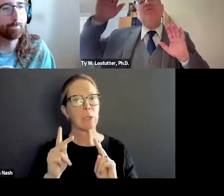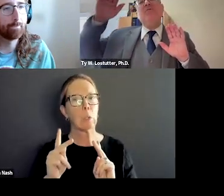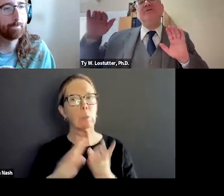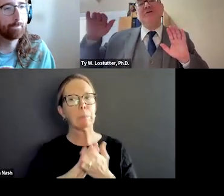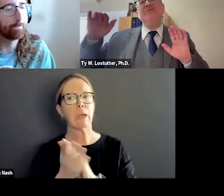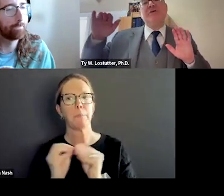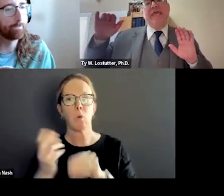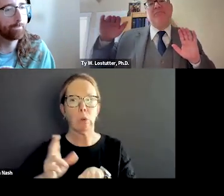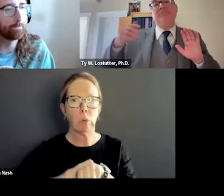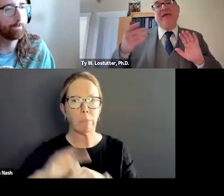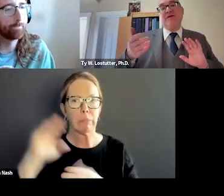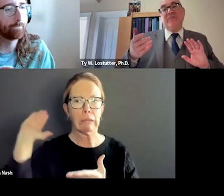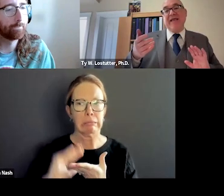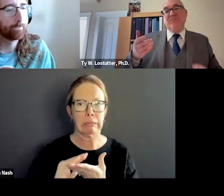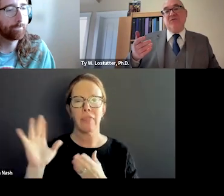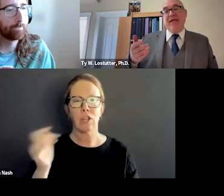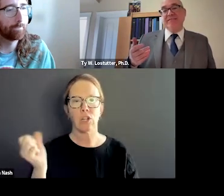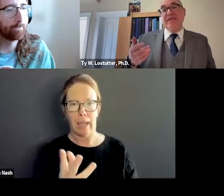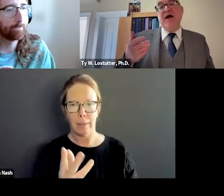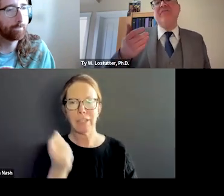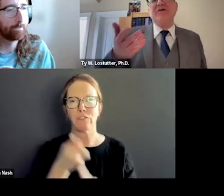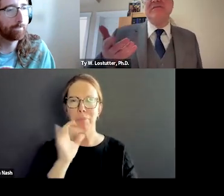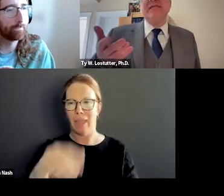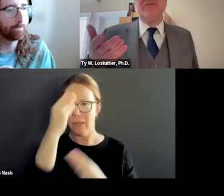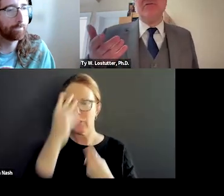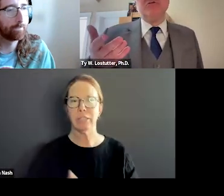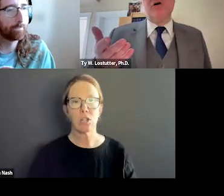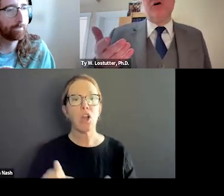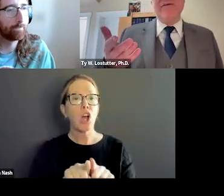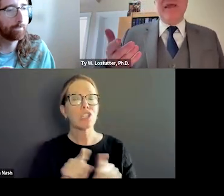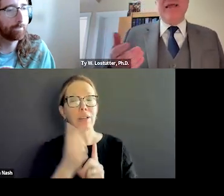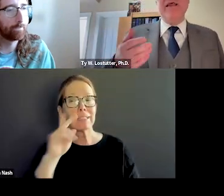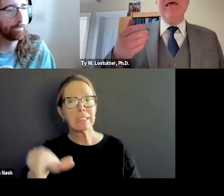So people reduce their gambling based on that. And for Maddox, I've also seen other social norms campaign